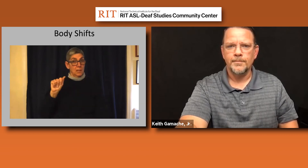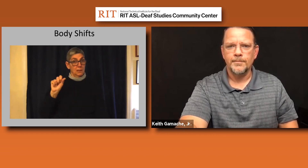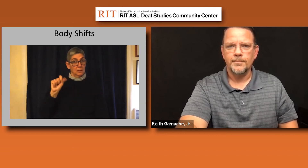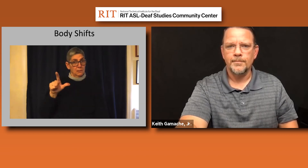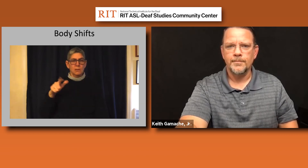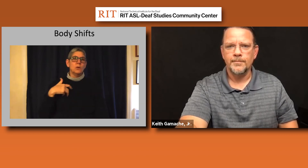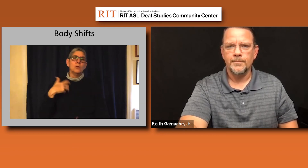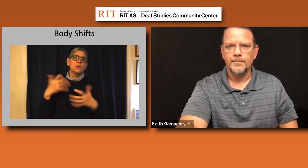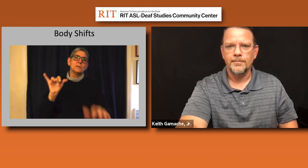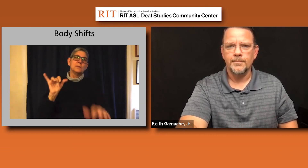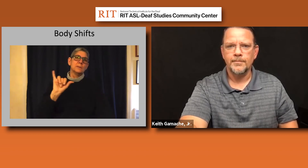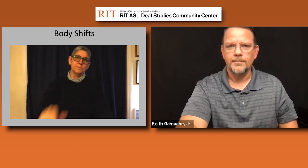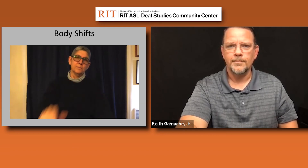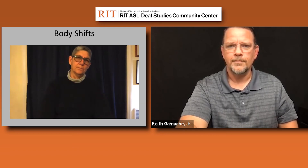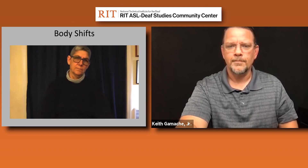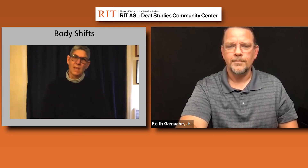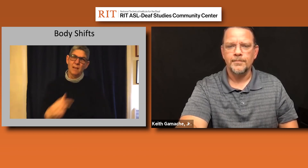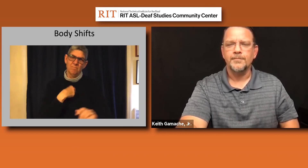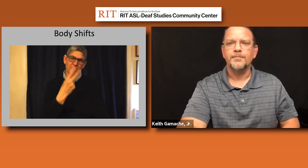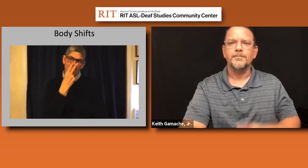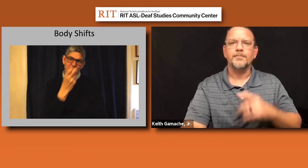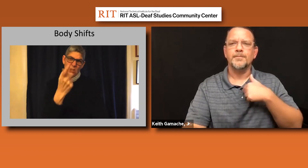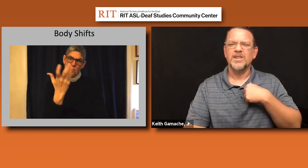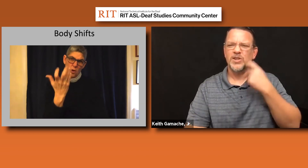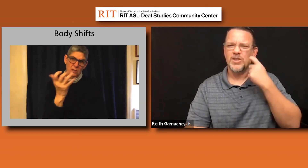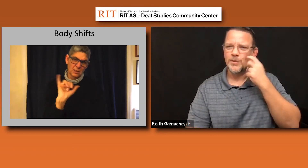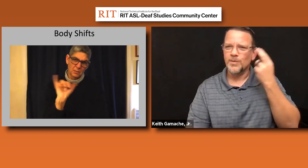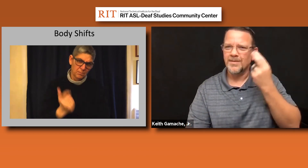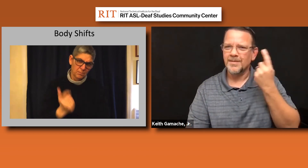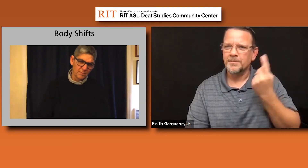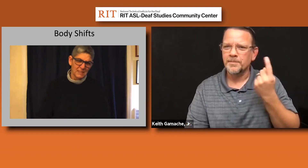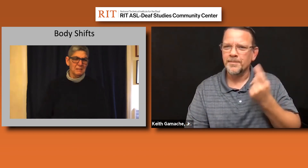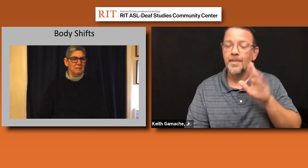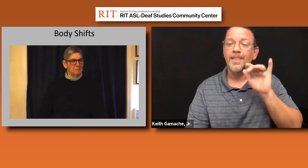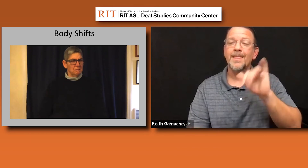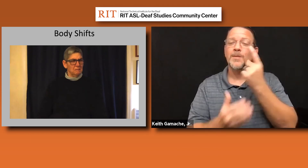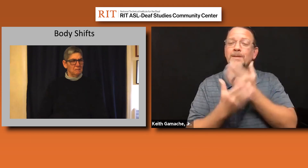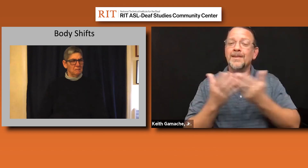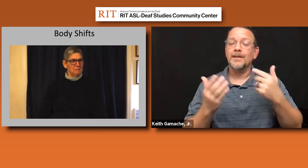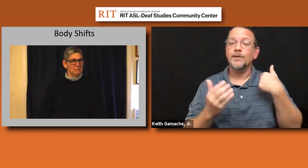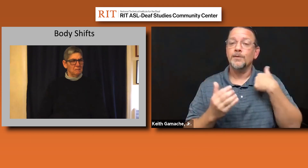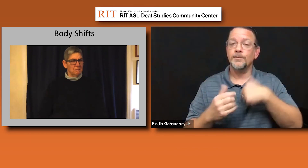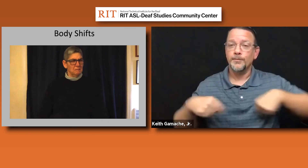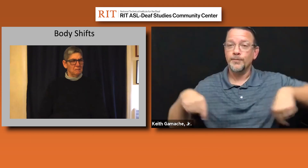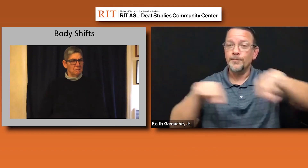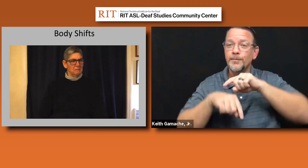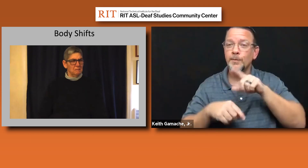it's detrimental. We don't want that for ASL, and I doubt that you want that for ASL either.